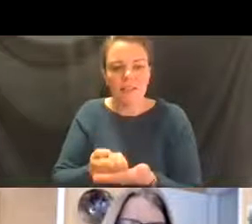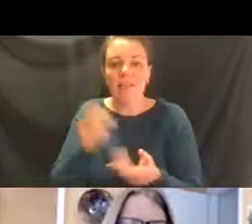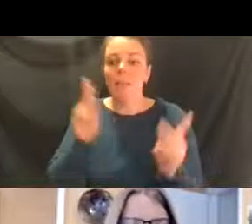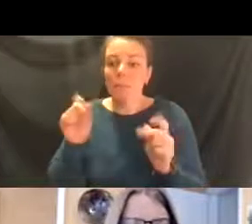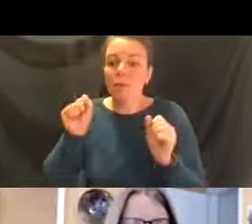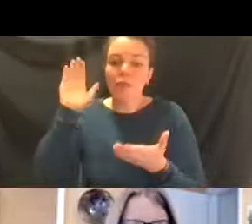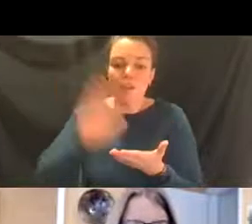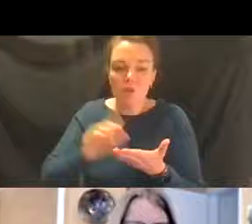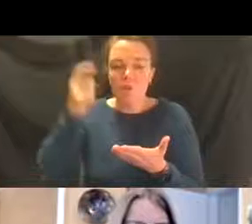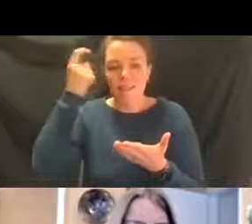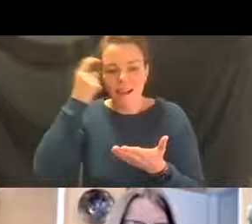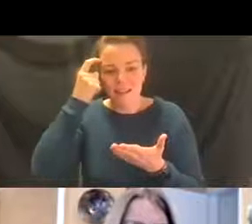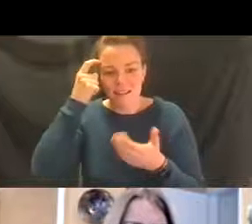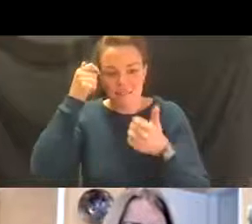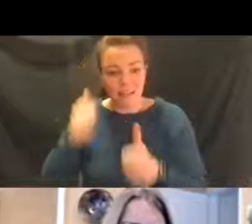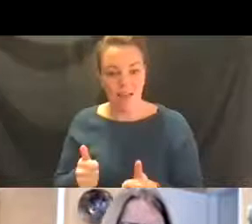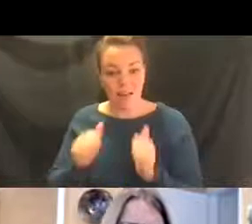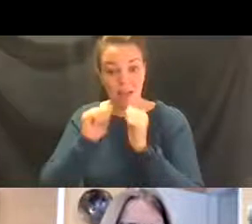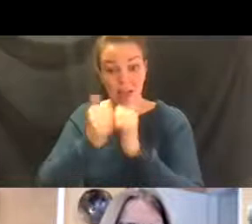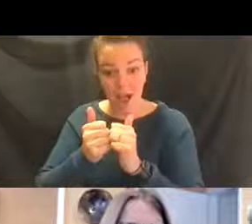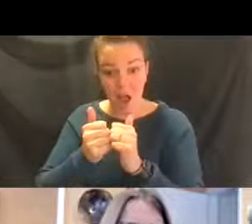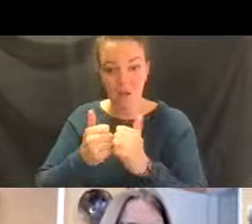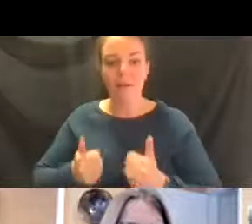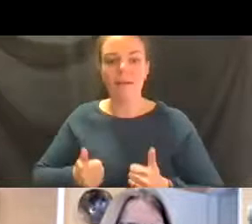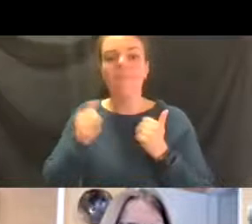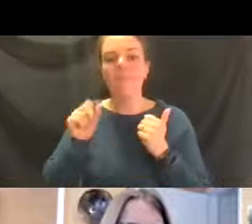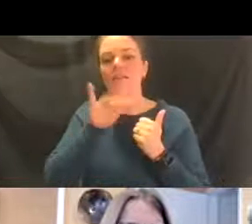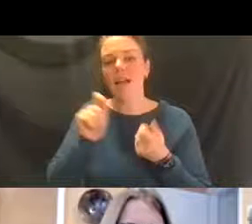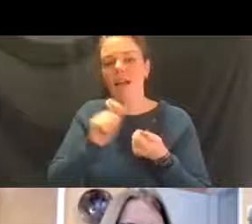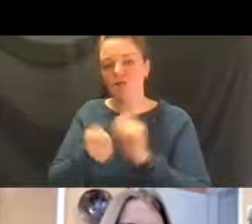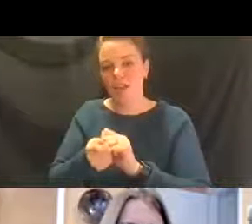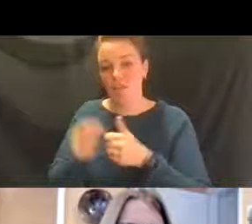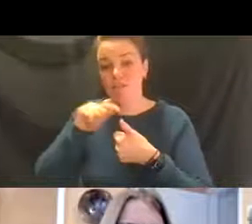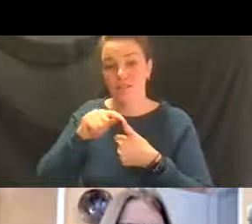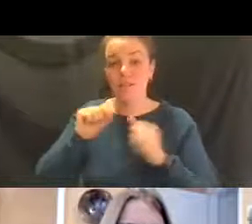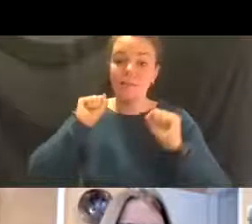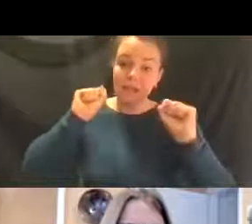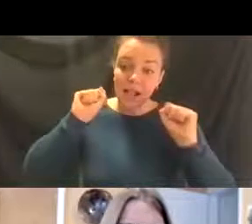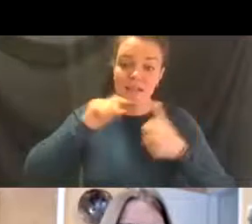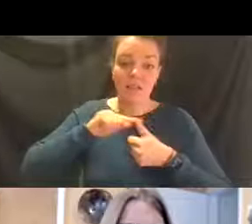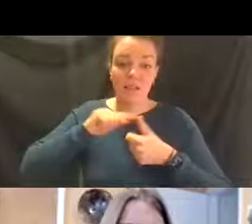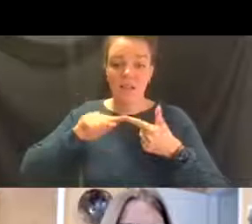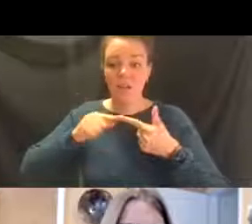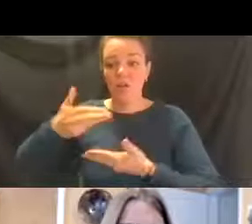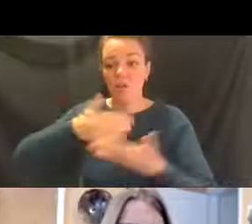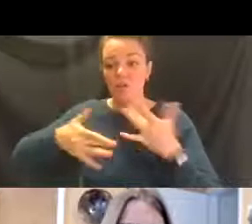making key lifestyle changes that include physical activity, social engagement and good heart health.